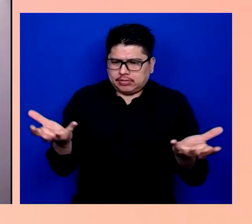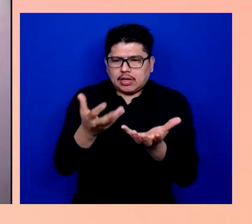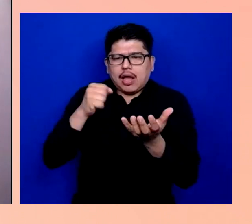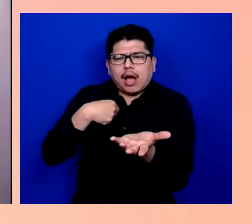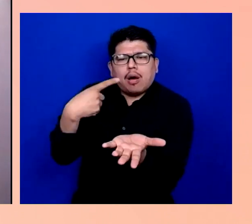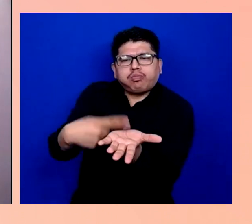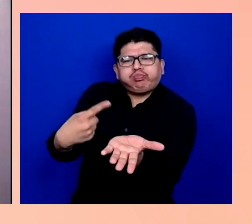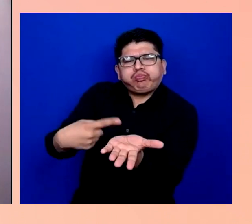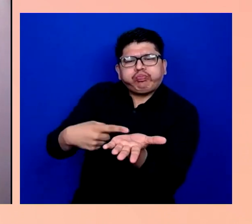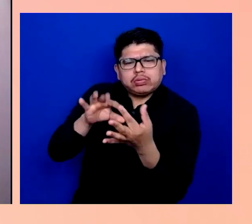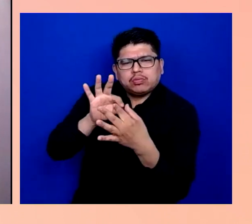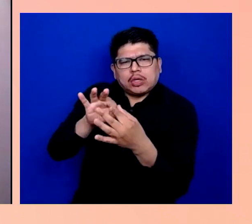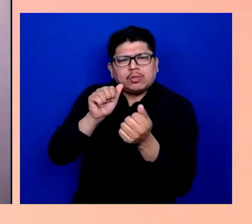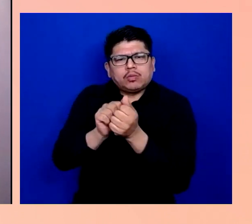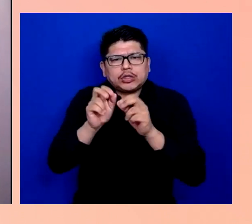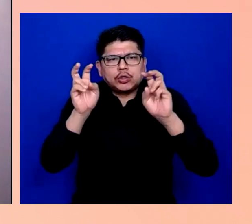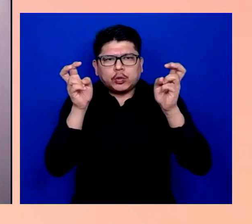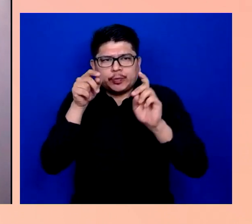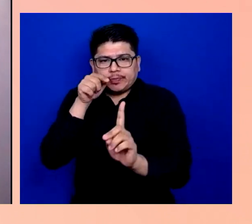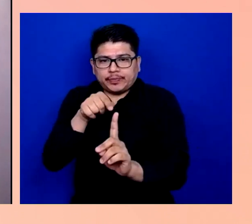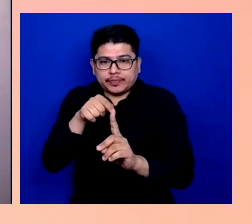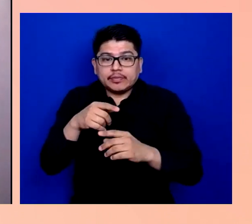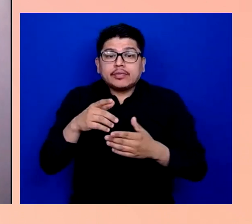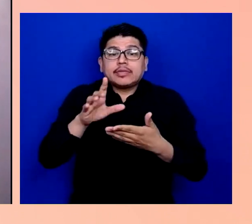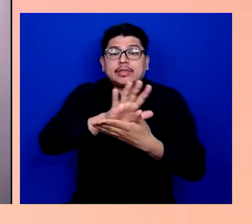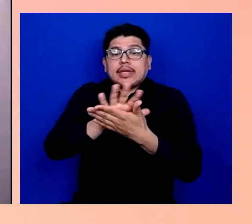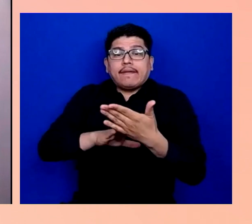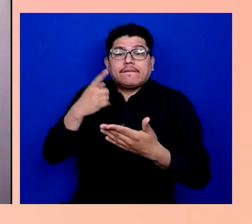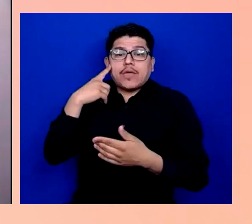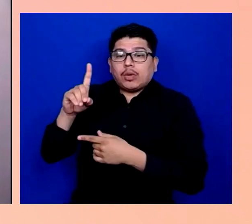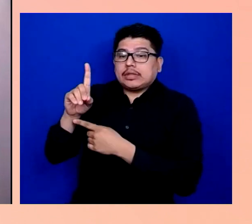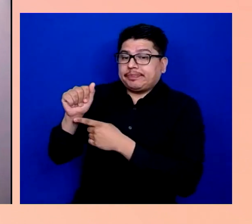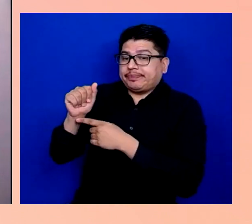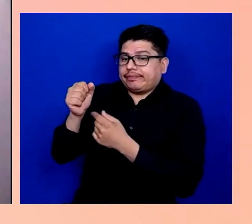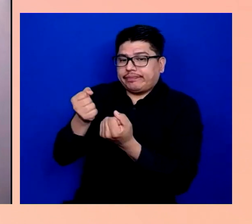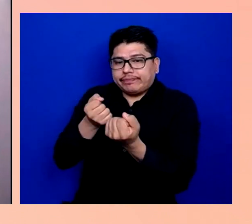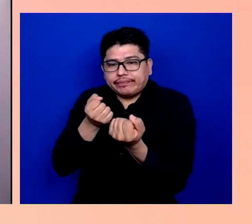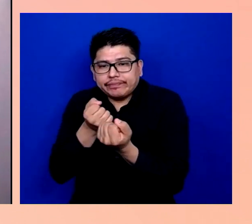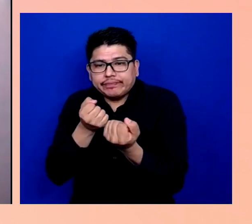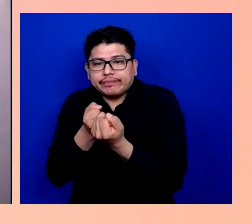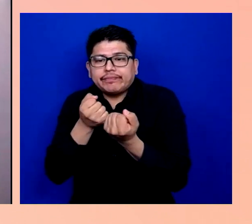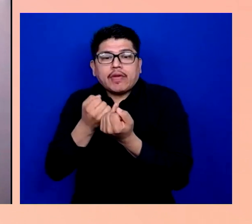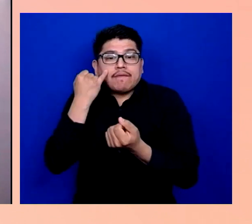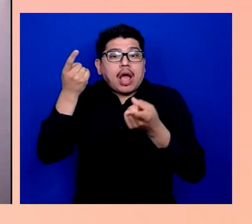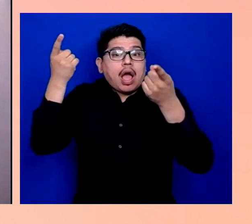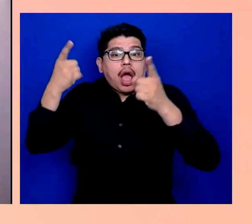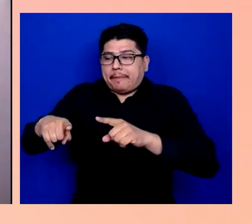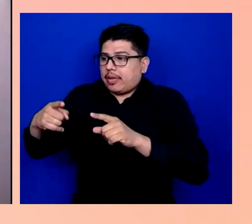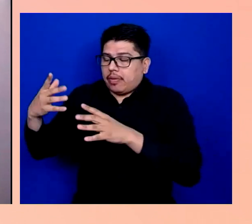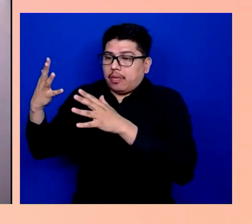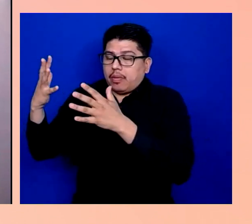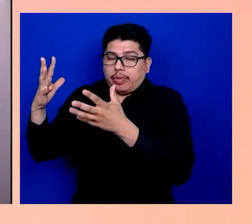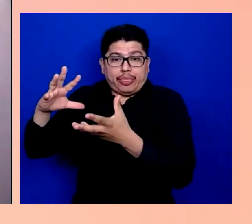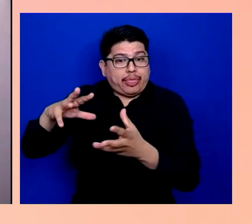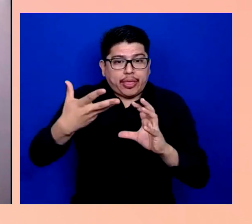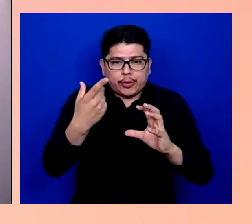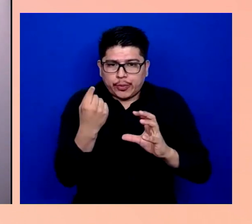for disability fosters pitfalls if we don't center intersectionality, further perpetuating